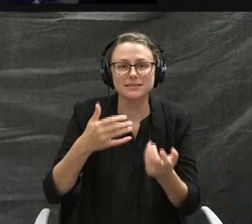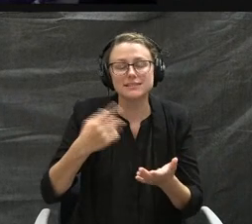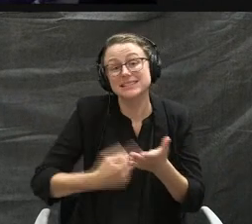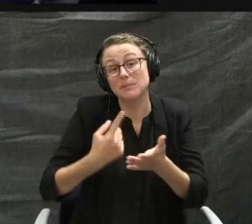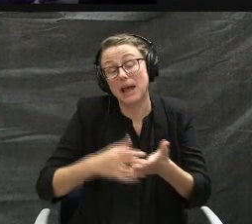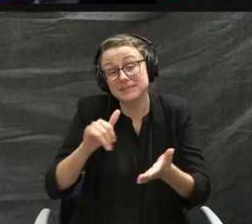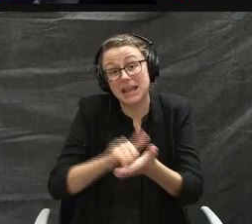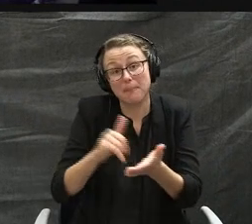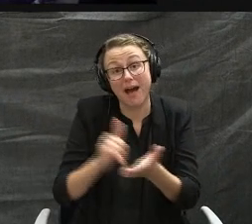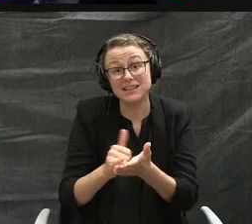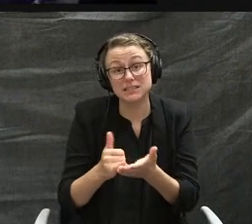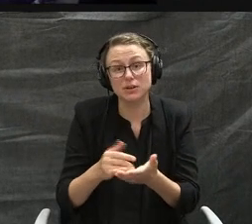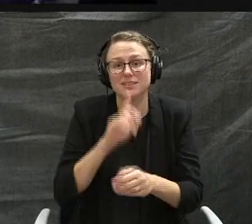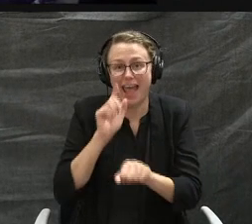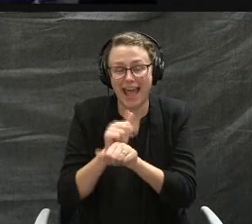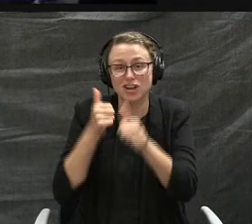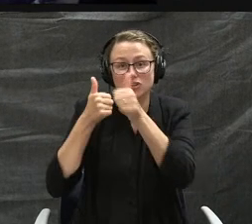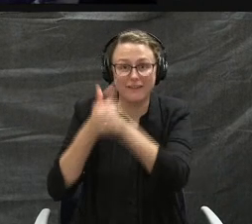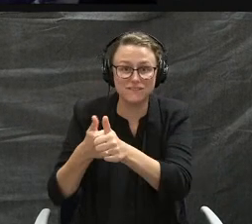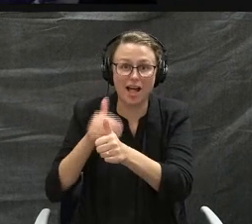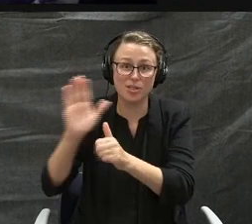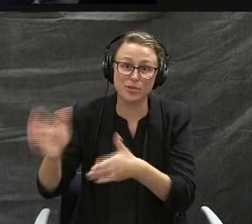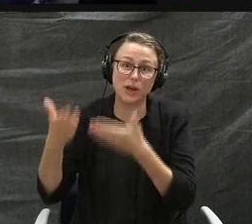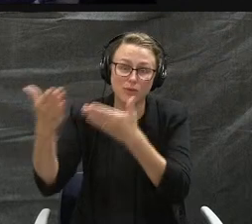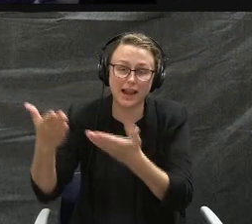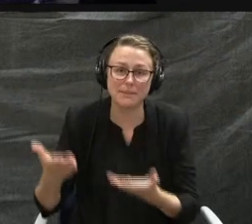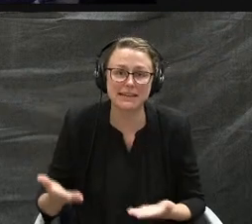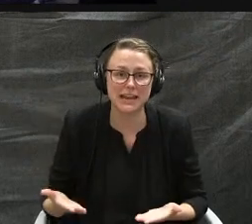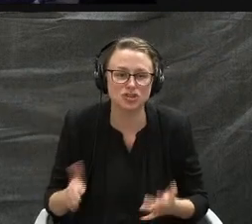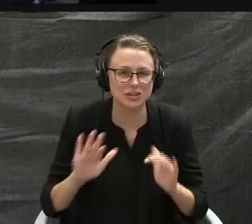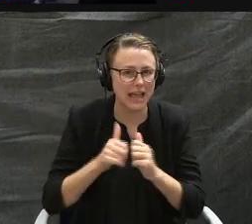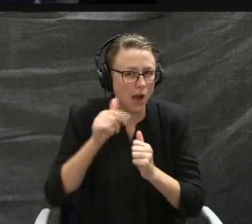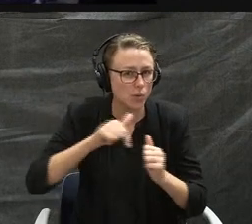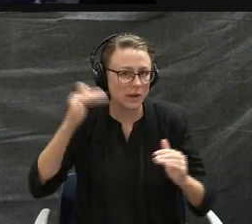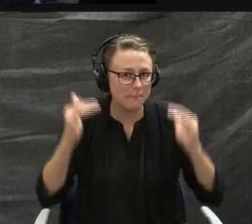to do to make it happen. How do we balance the social distancing